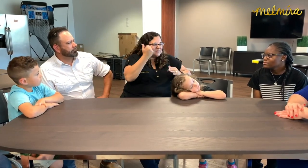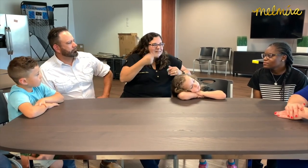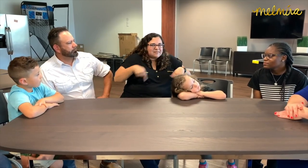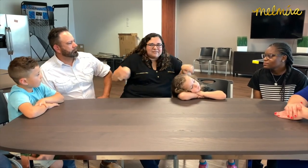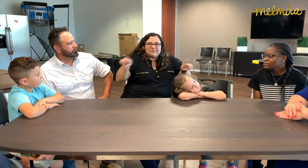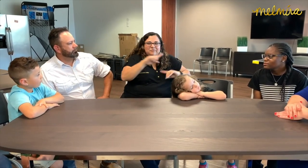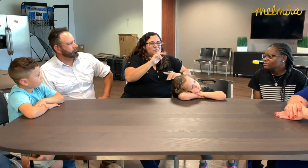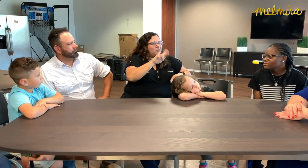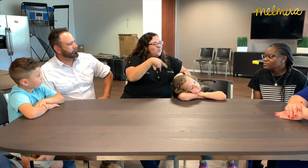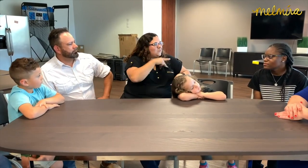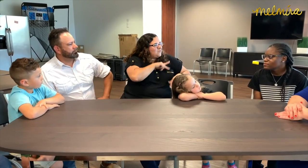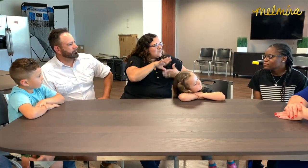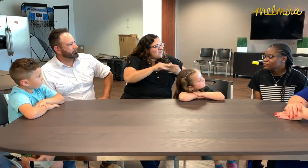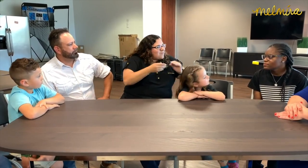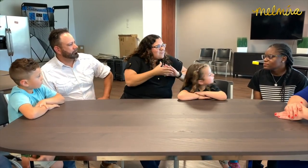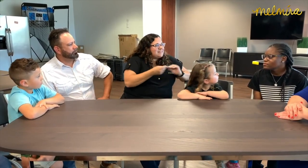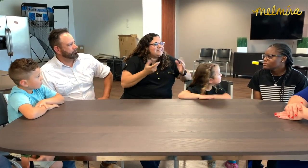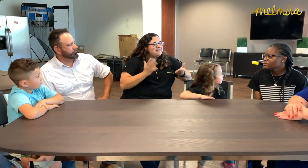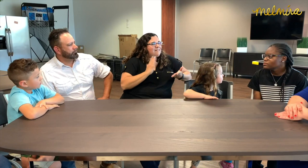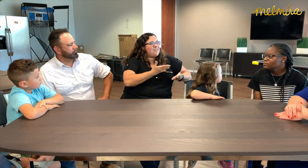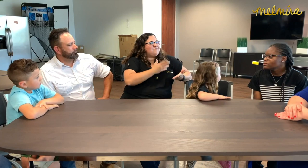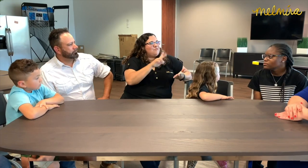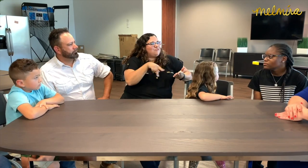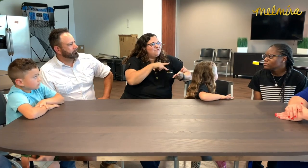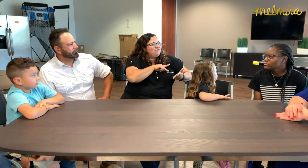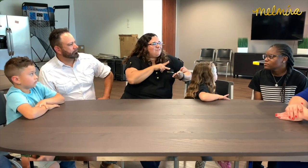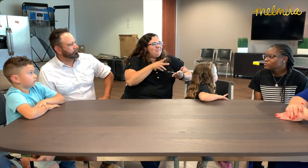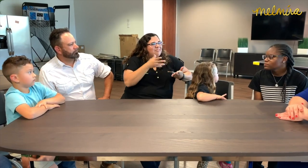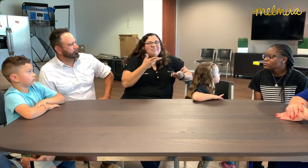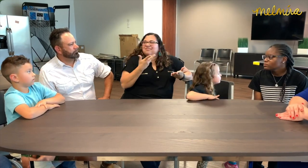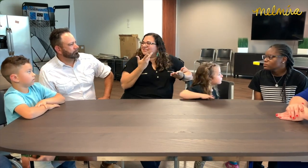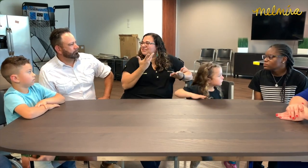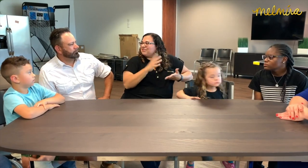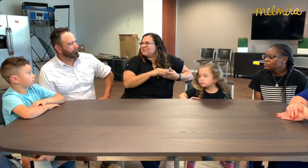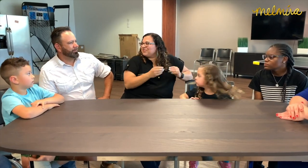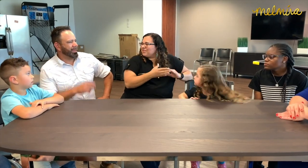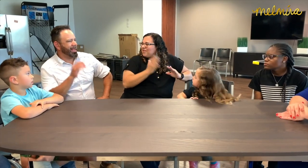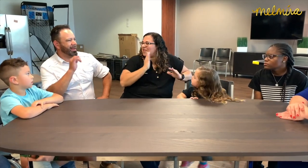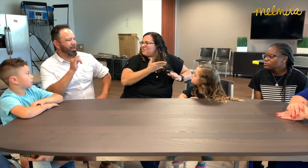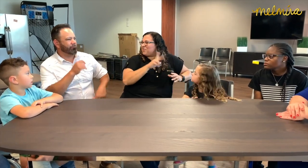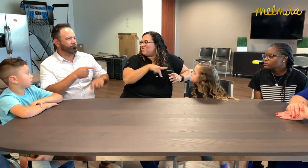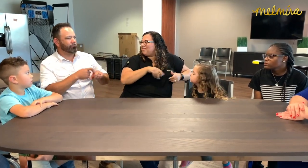because it's our personal stories, personal lives.